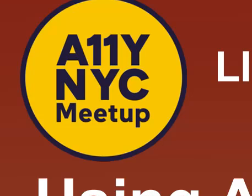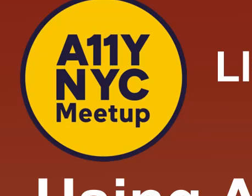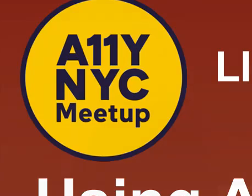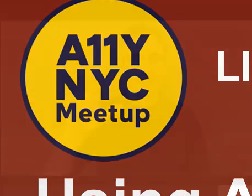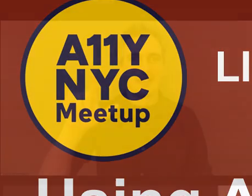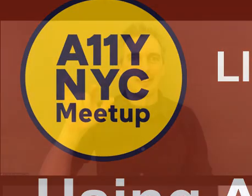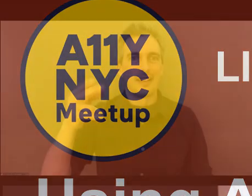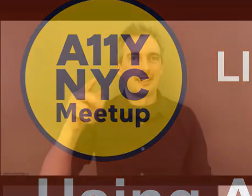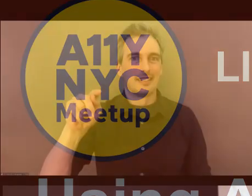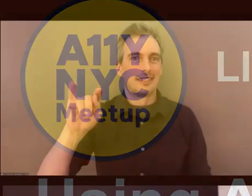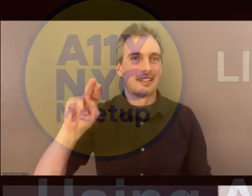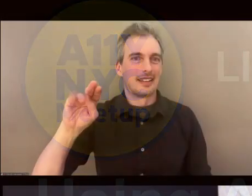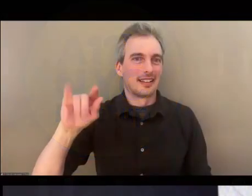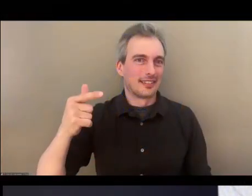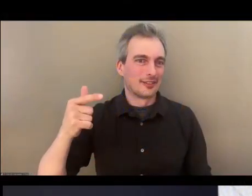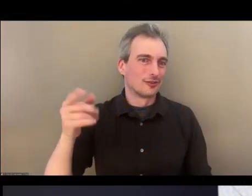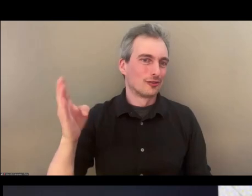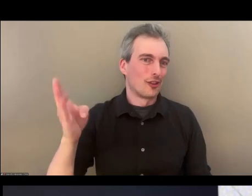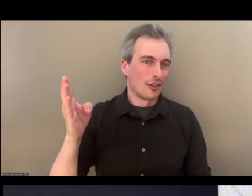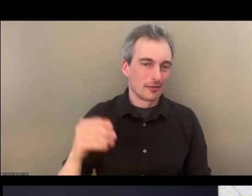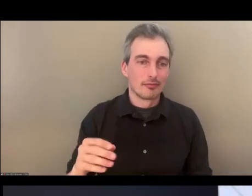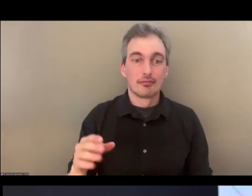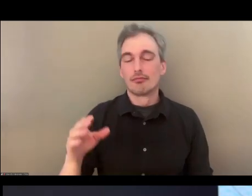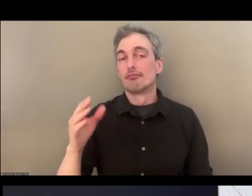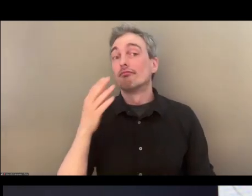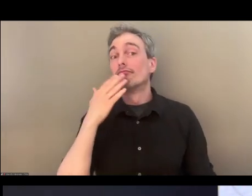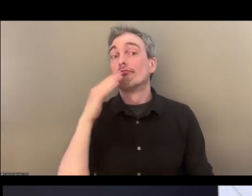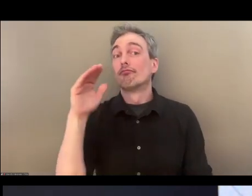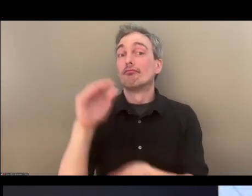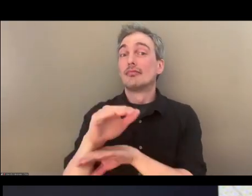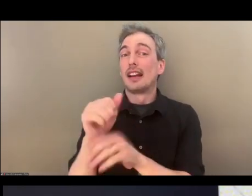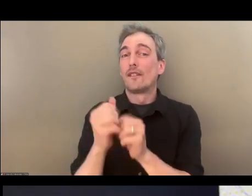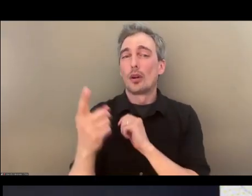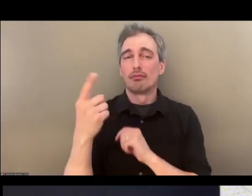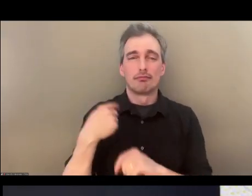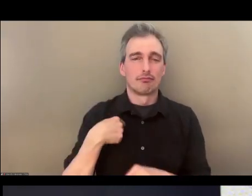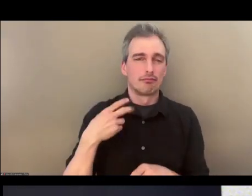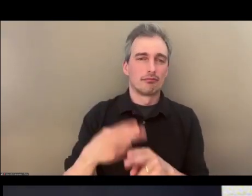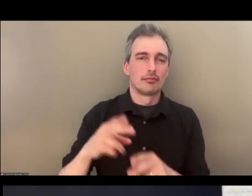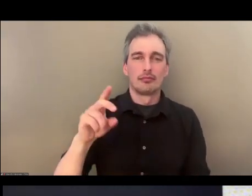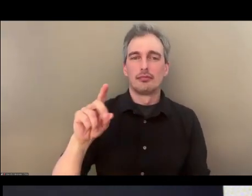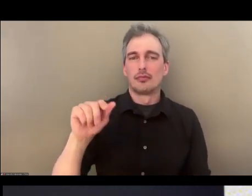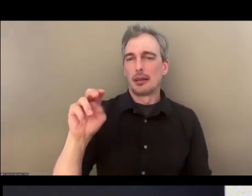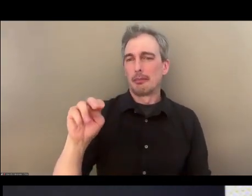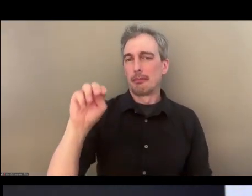Good evening, everyone. My name is Damian Sian. I work at Adobe, as Thomas mentioned.